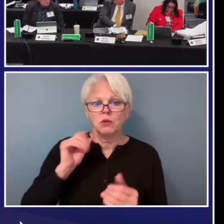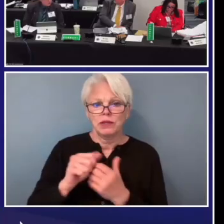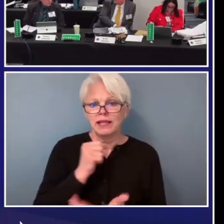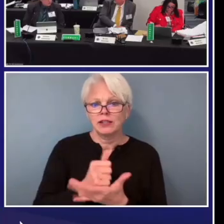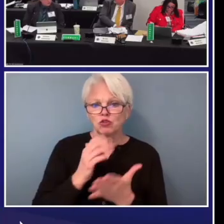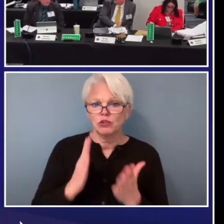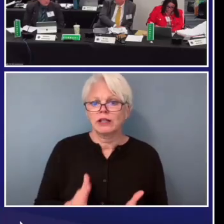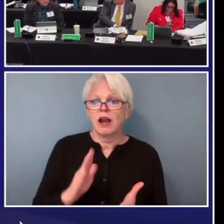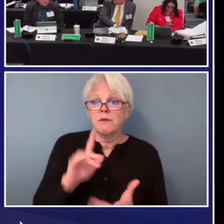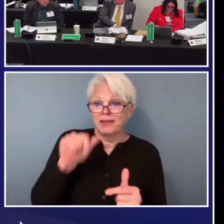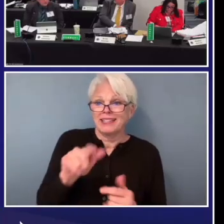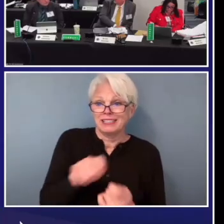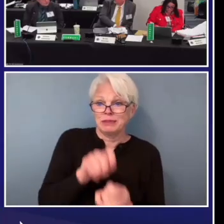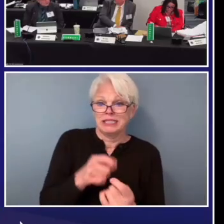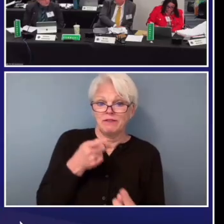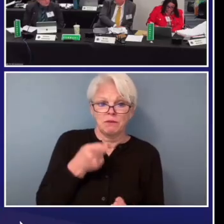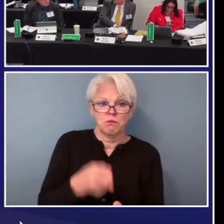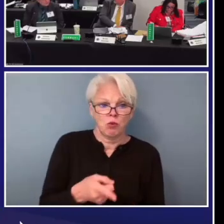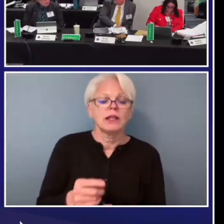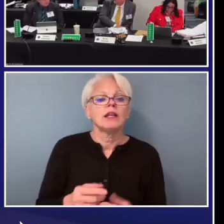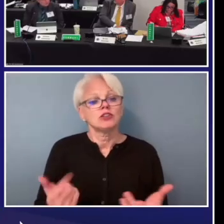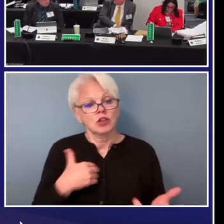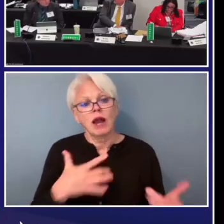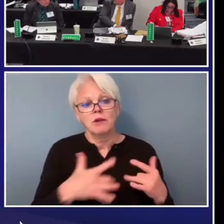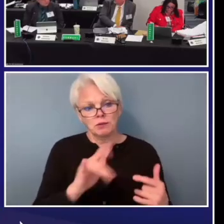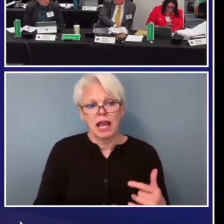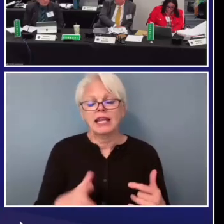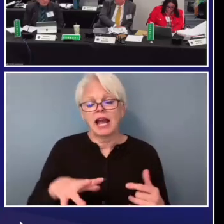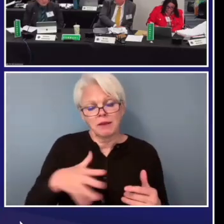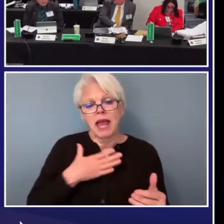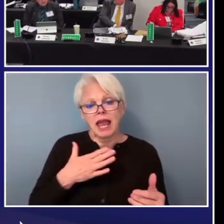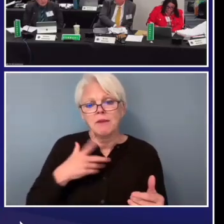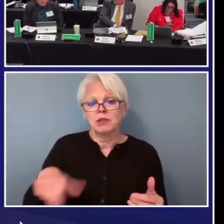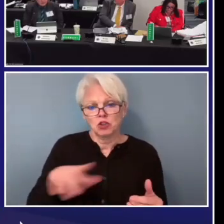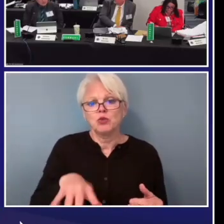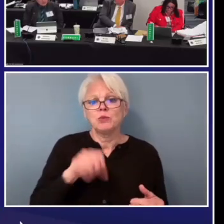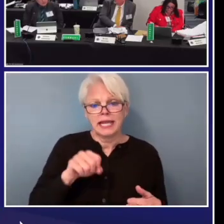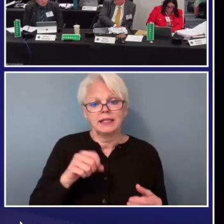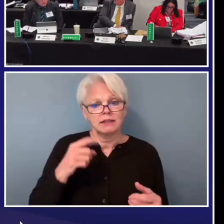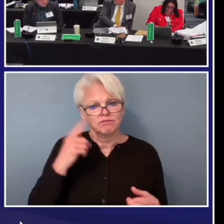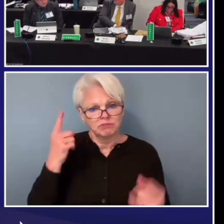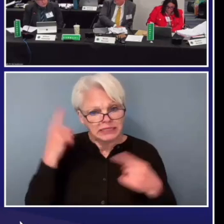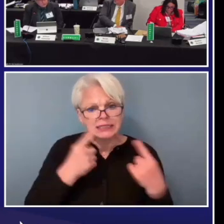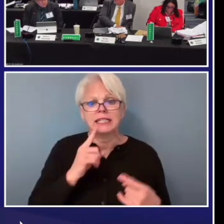So, certainly, I am concerned about that. I'm glad you're taking it seriously. However, I've also worked a number of years in